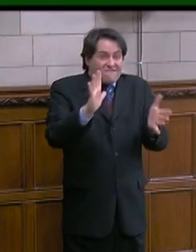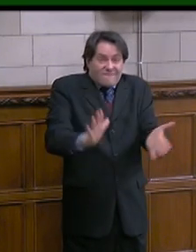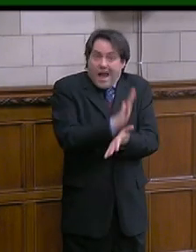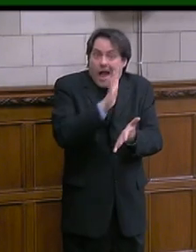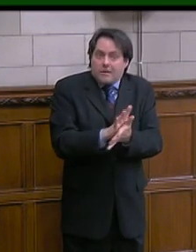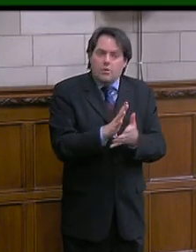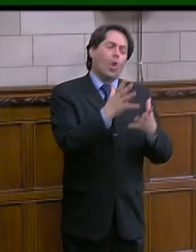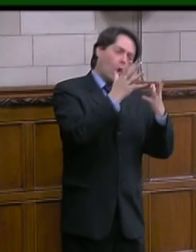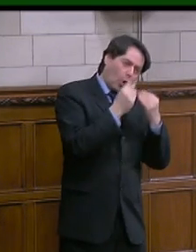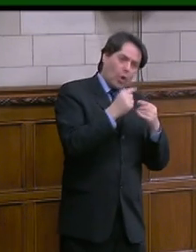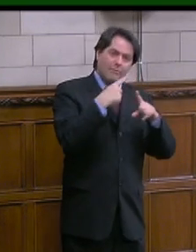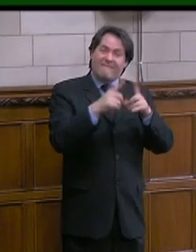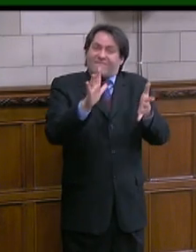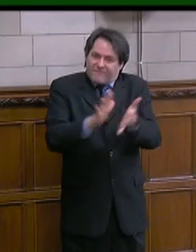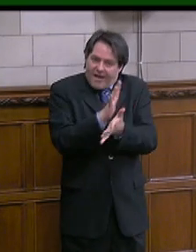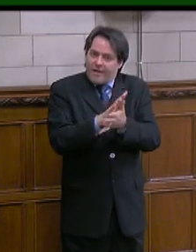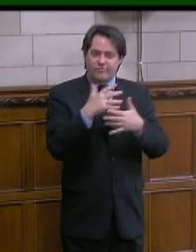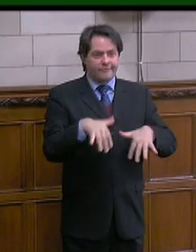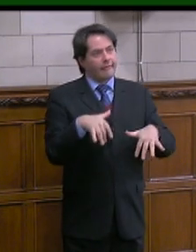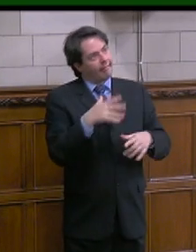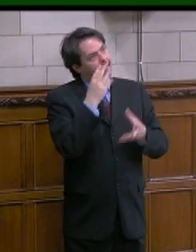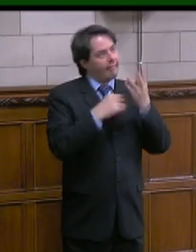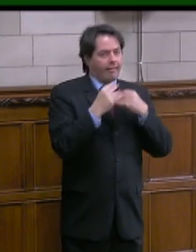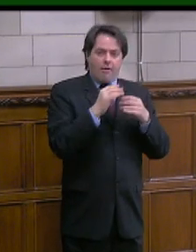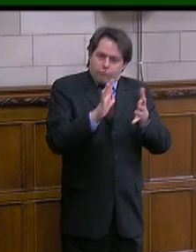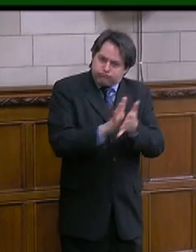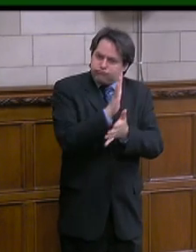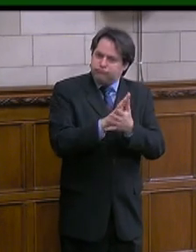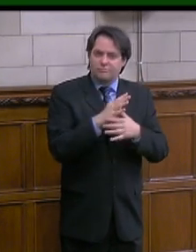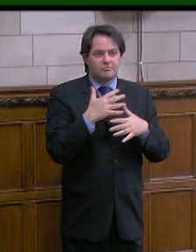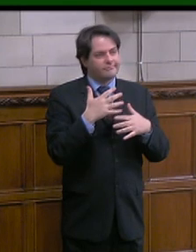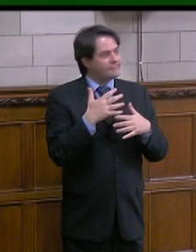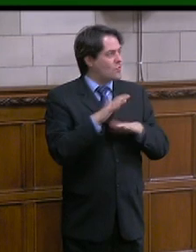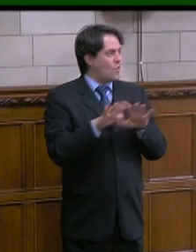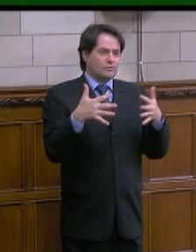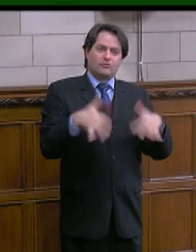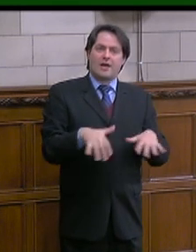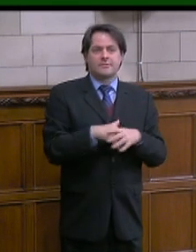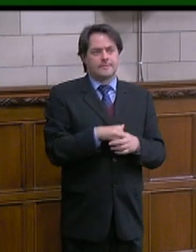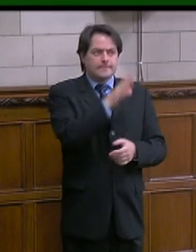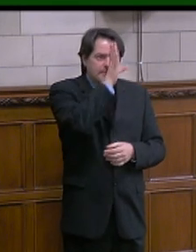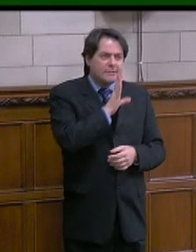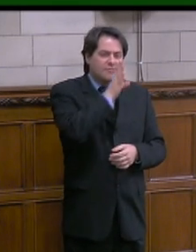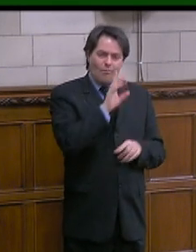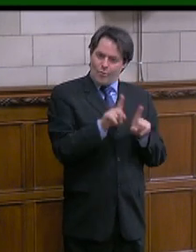learn. It is not all about serious stuff.